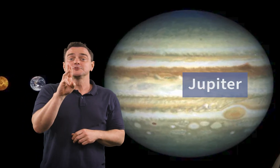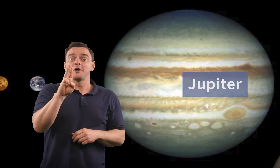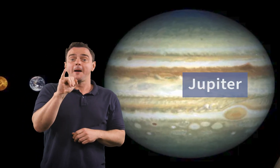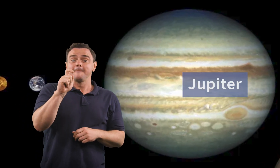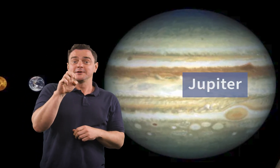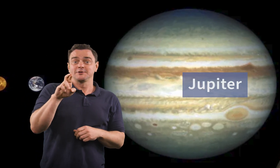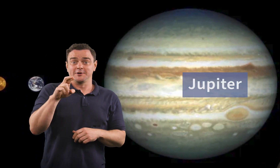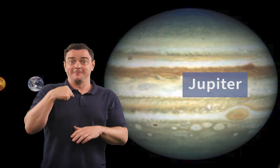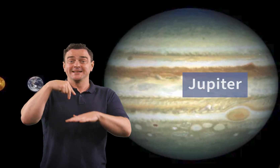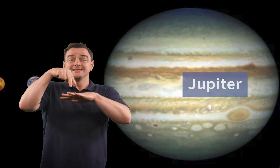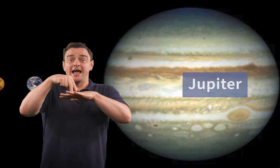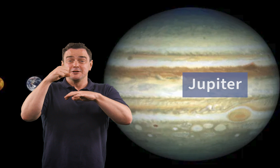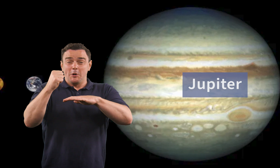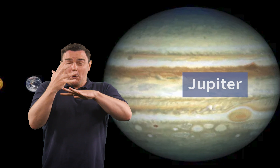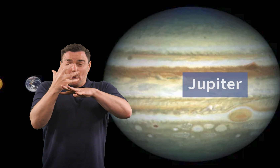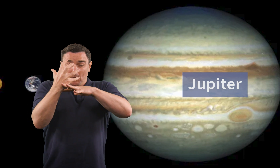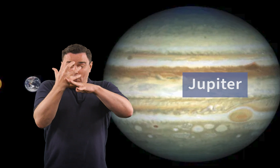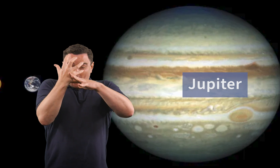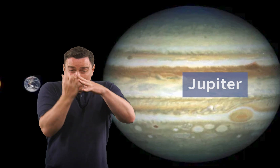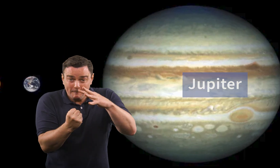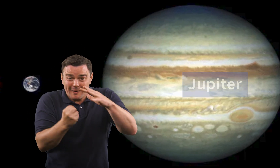and if I were to travel here, its strong gravity would pull me right down!